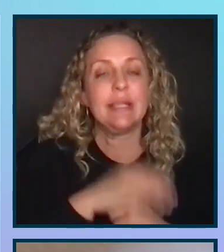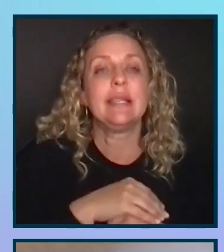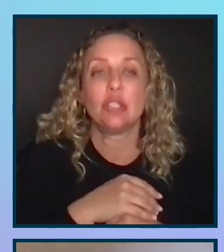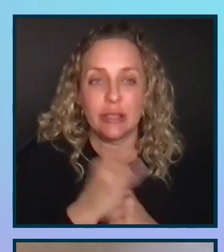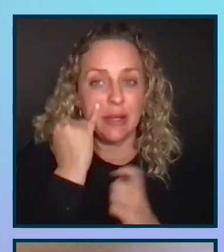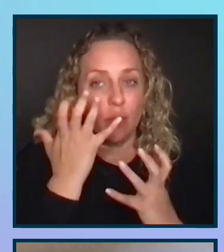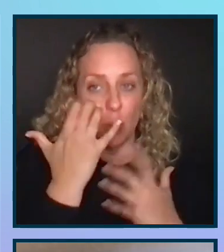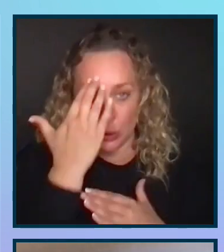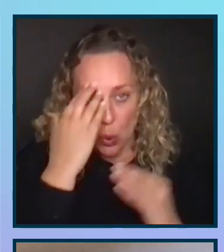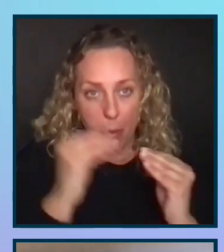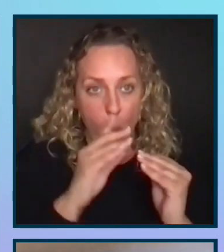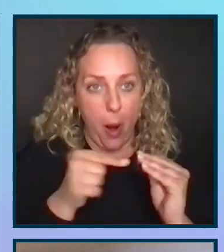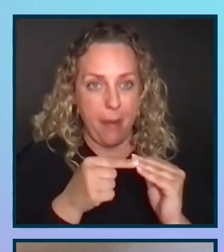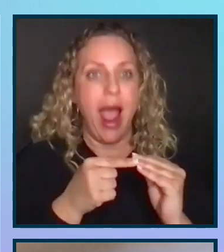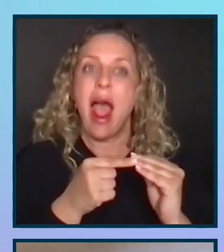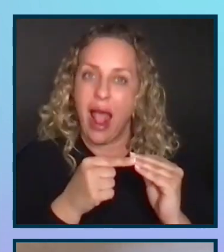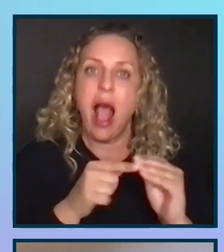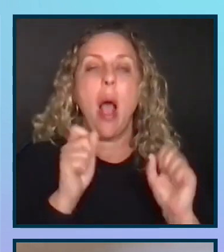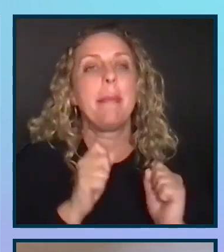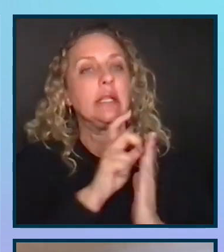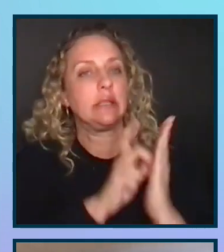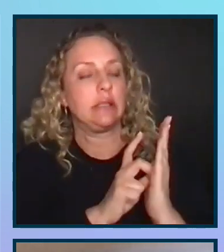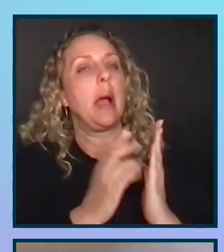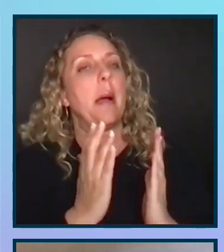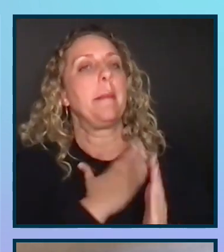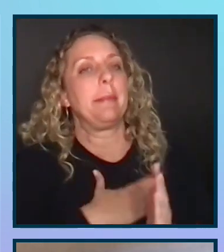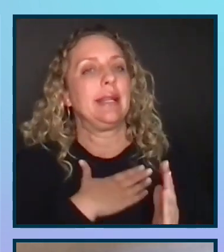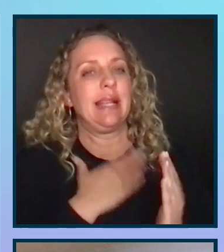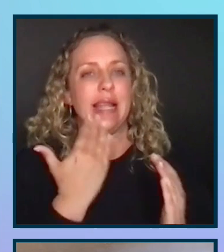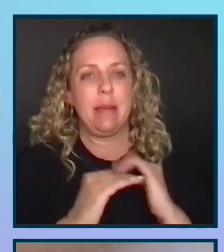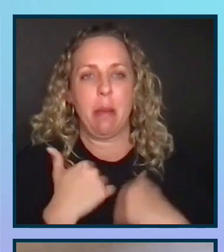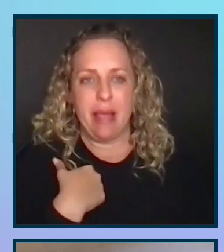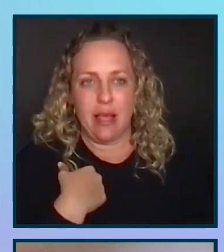And thank you for coming to my presentation. If you want to know more about Abilities Design, please email me. Thank you.